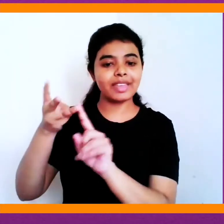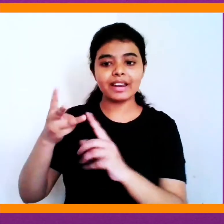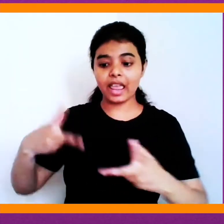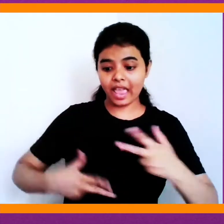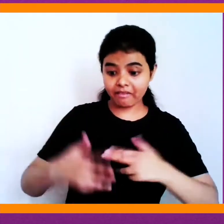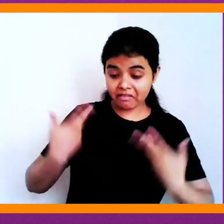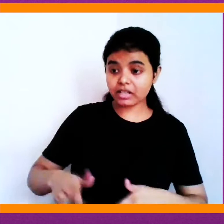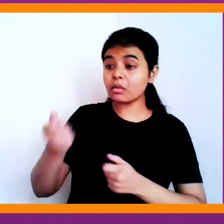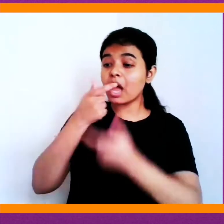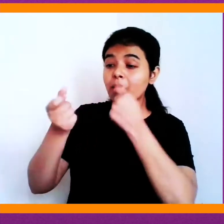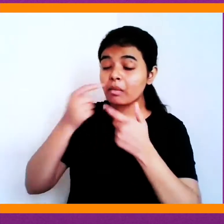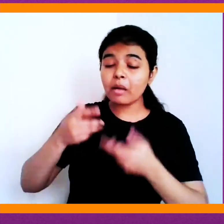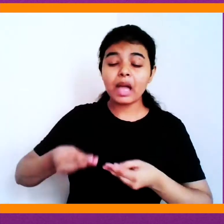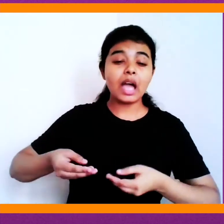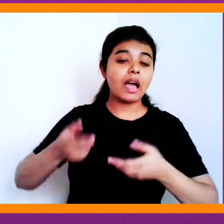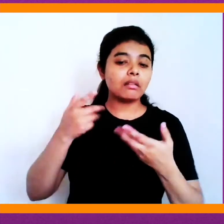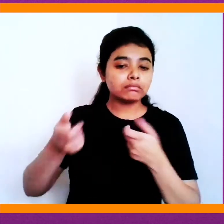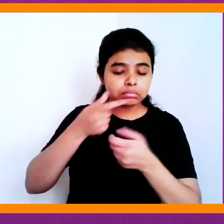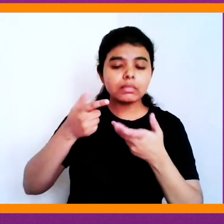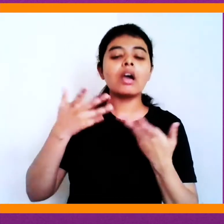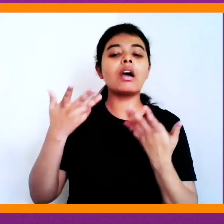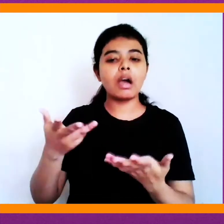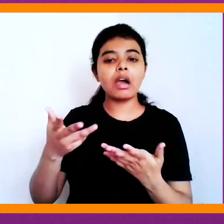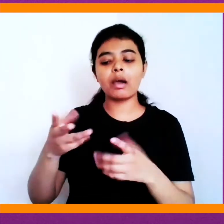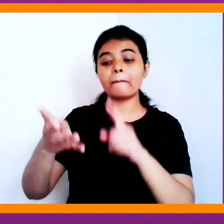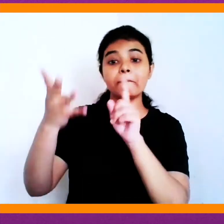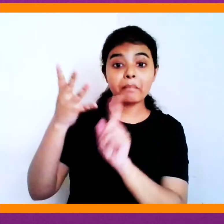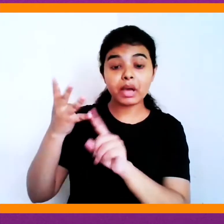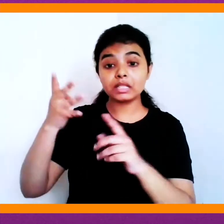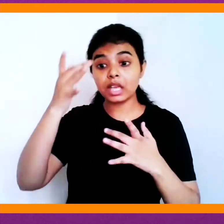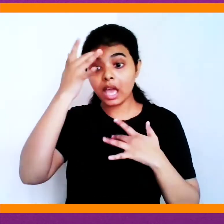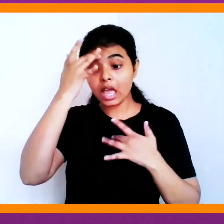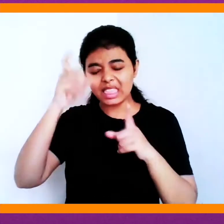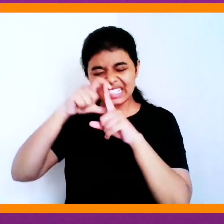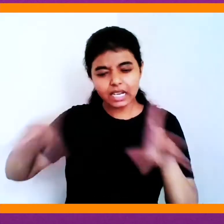or because of some severe in health it can affect your period in fact a lot of girls get worried